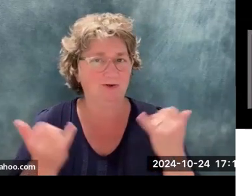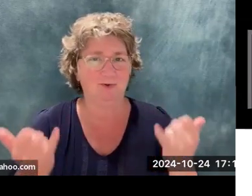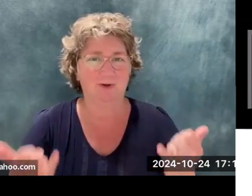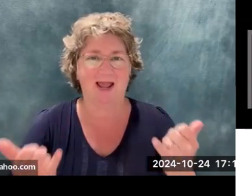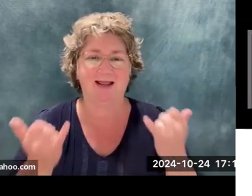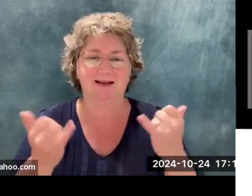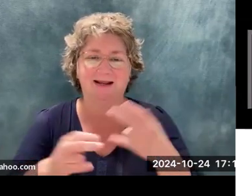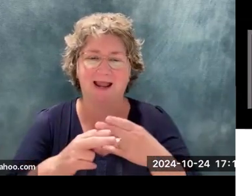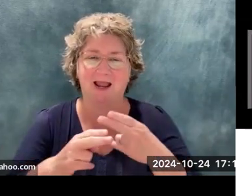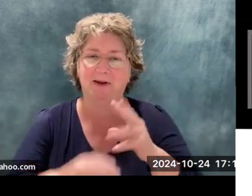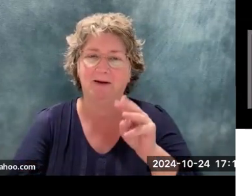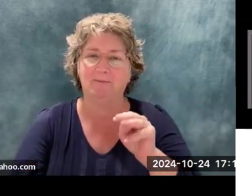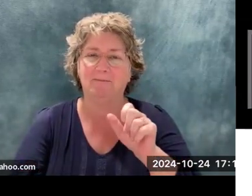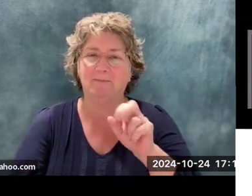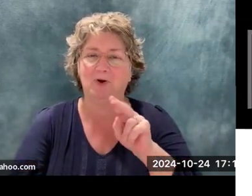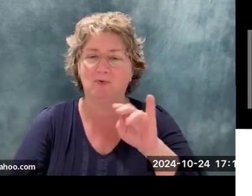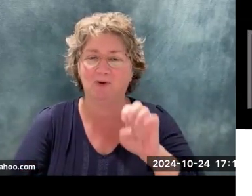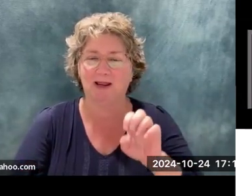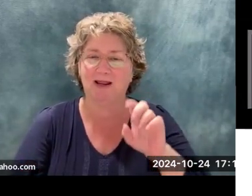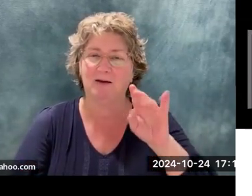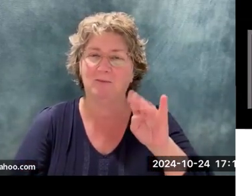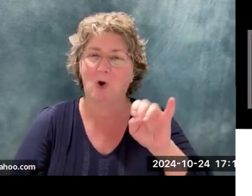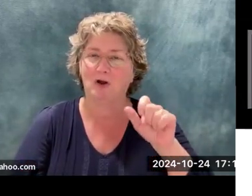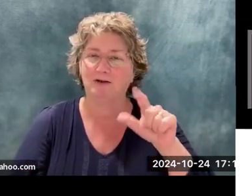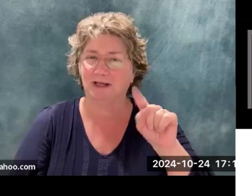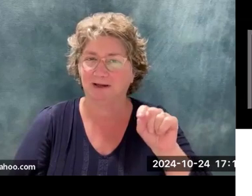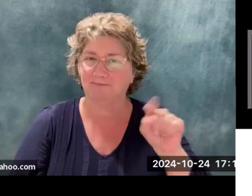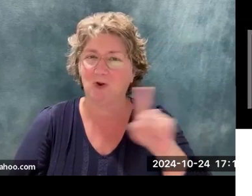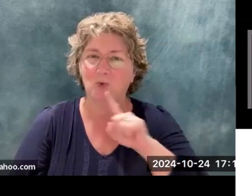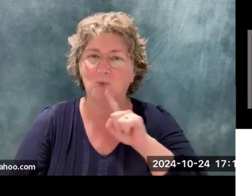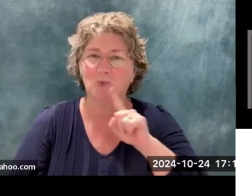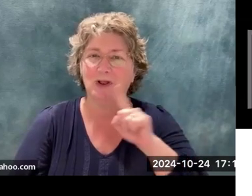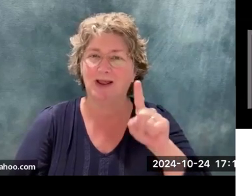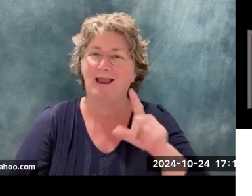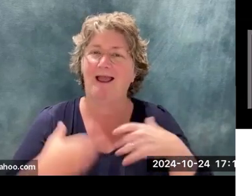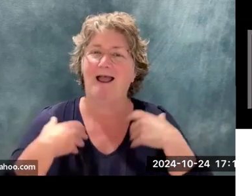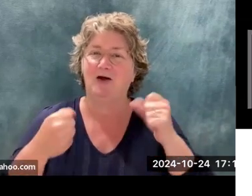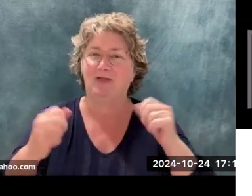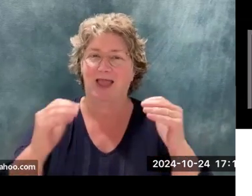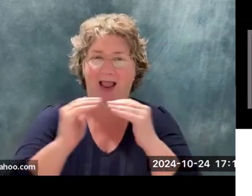Excellence in Health Equity at the New York University Grossman School of Medicine.